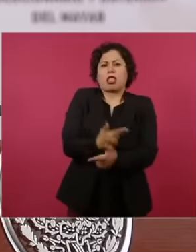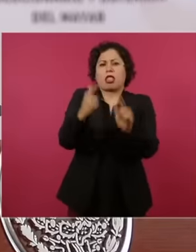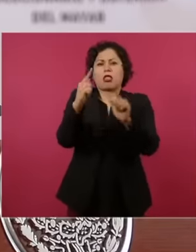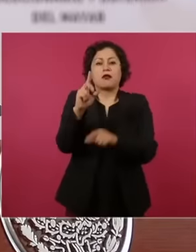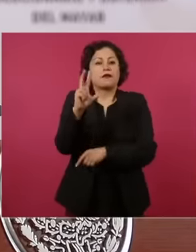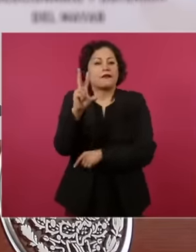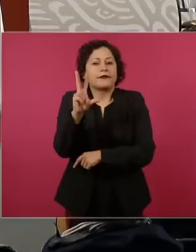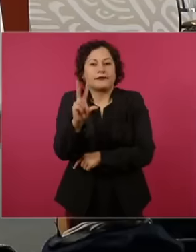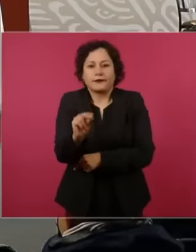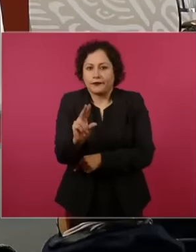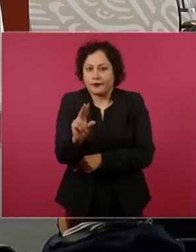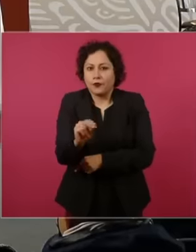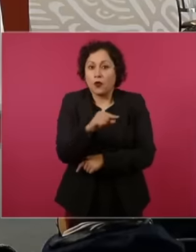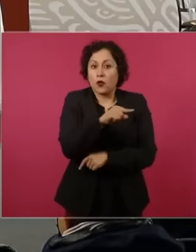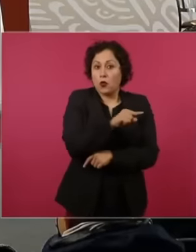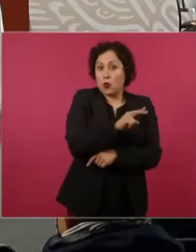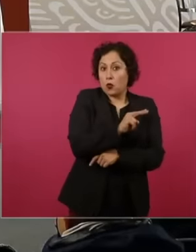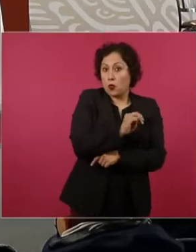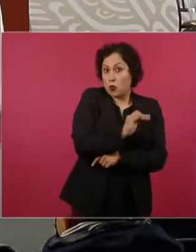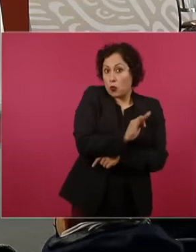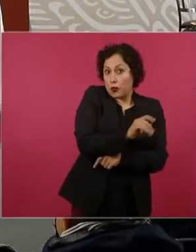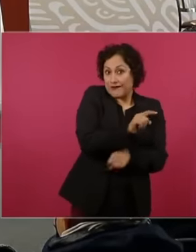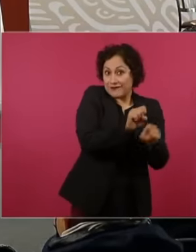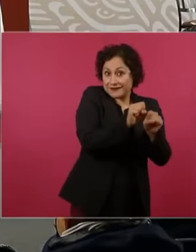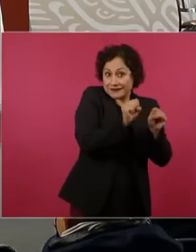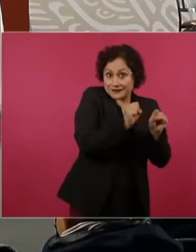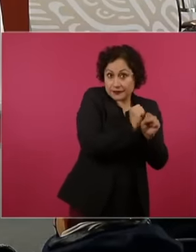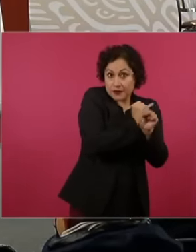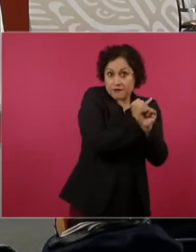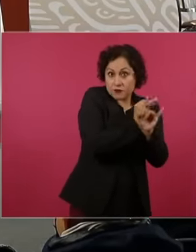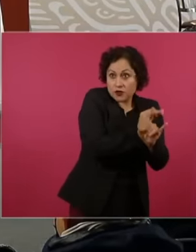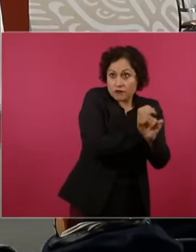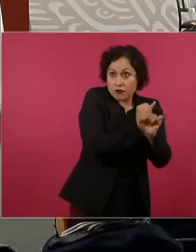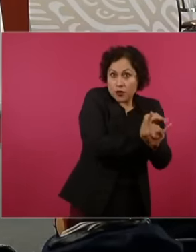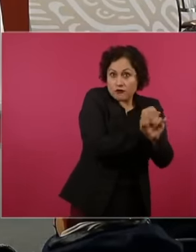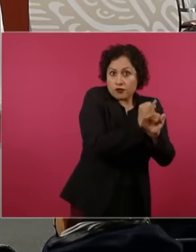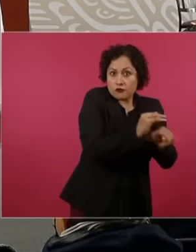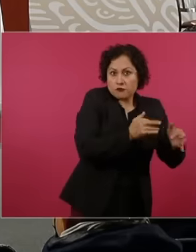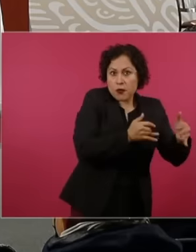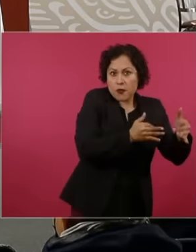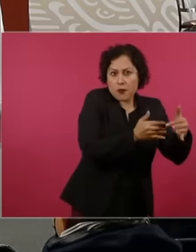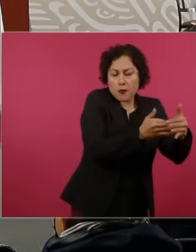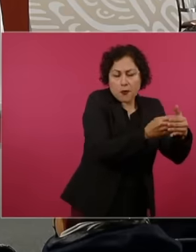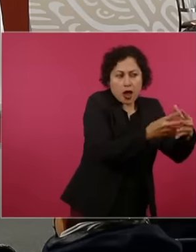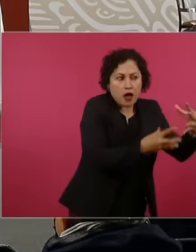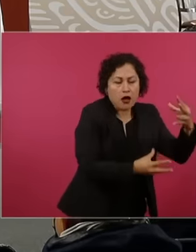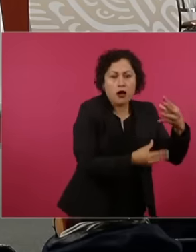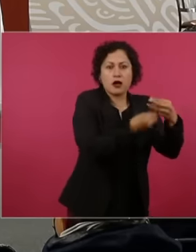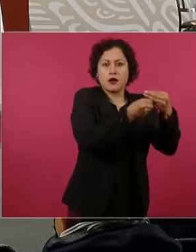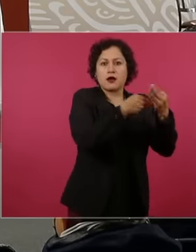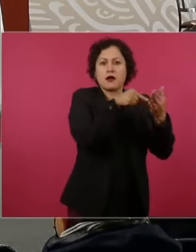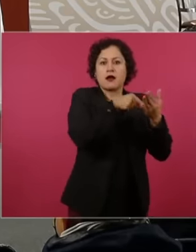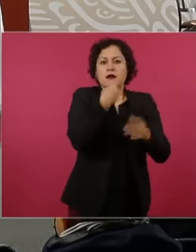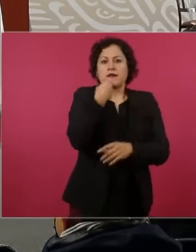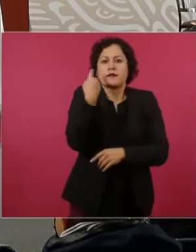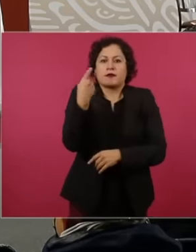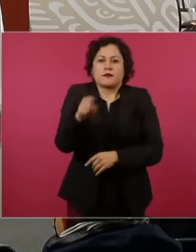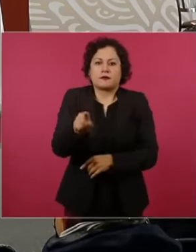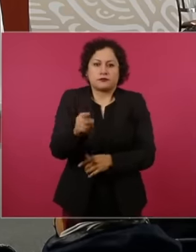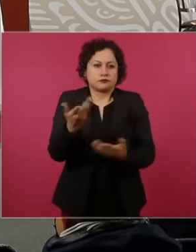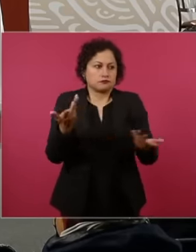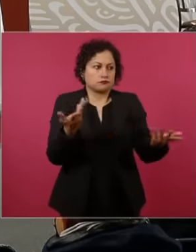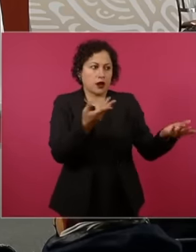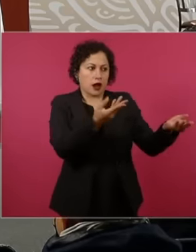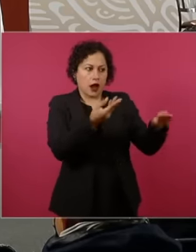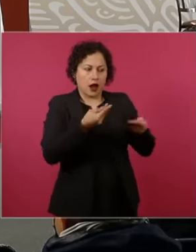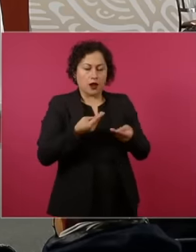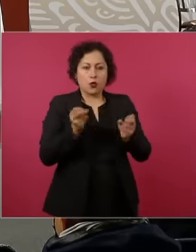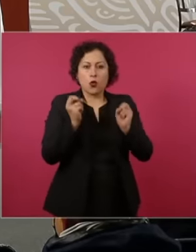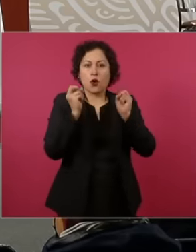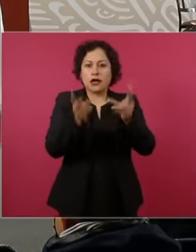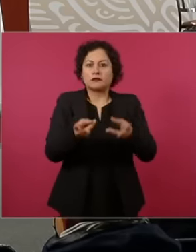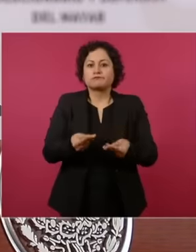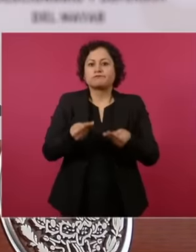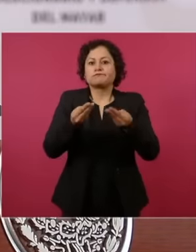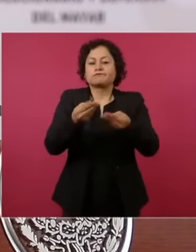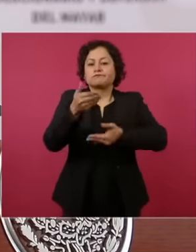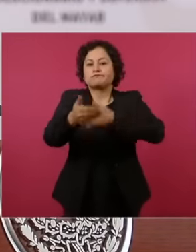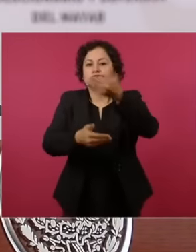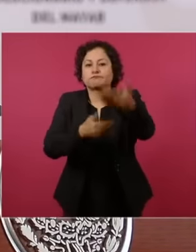financial system informs the government, we are not carrying out investigations, we do not have any